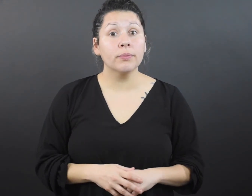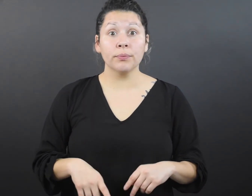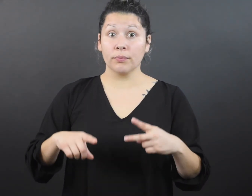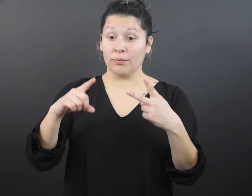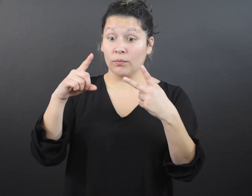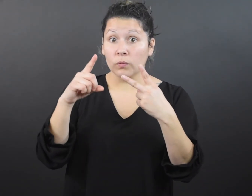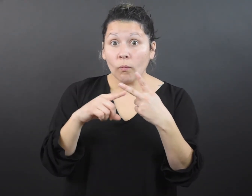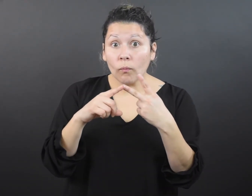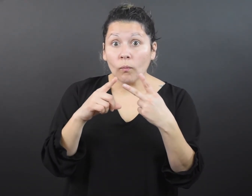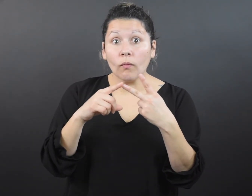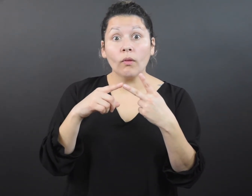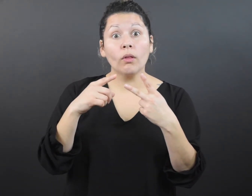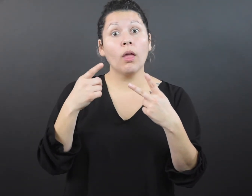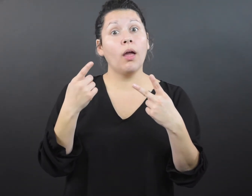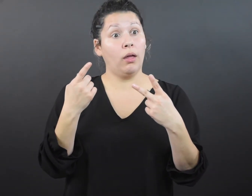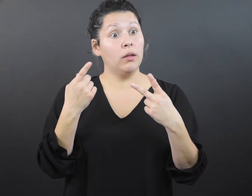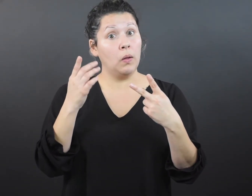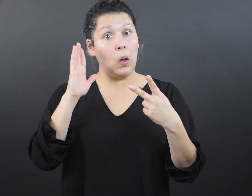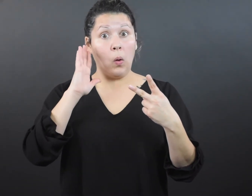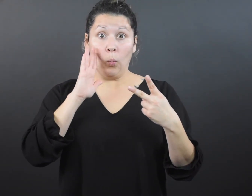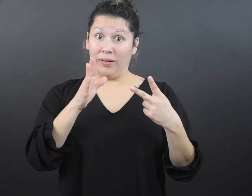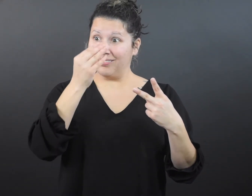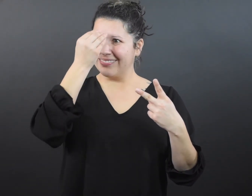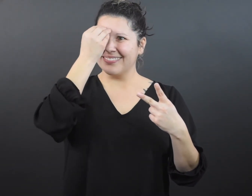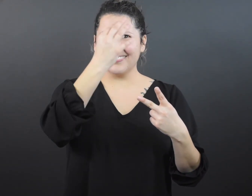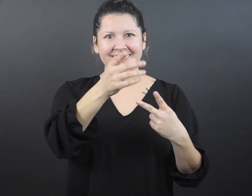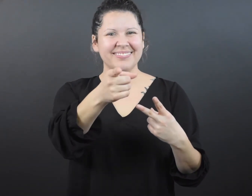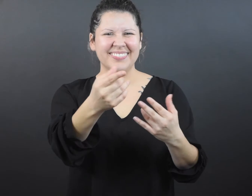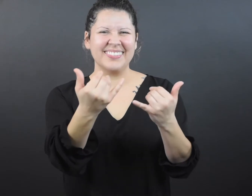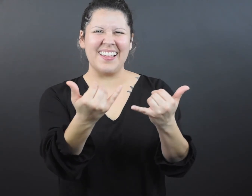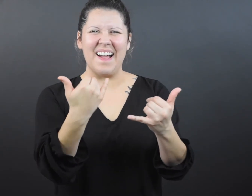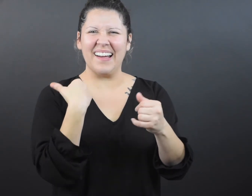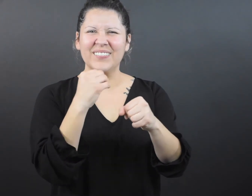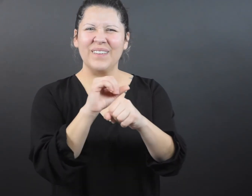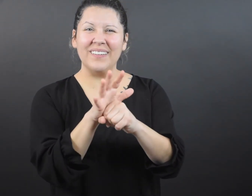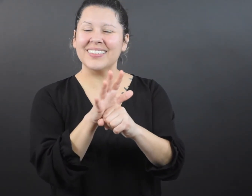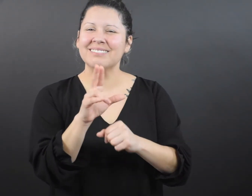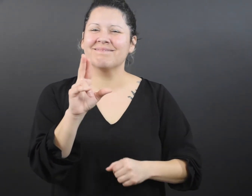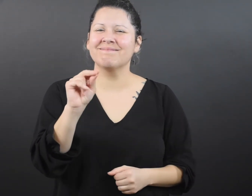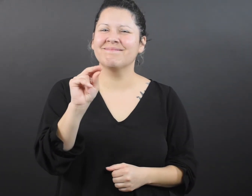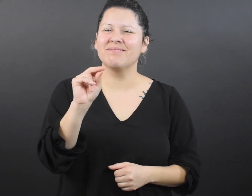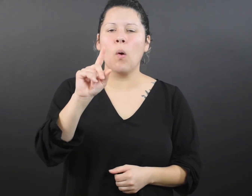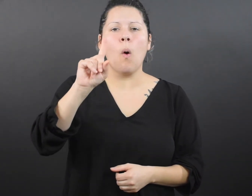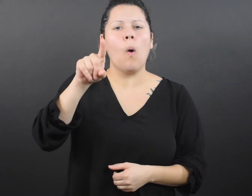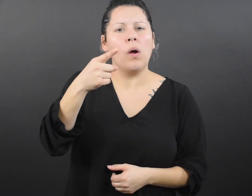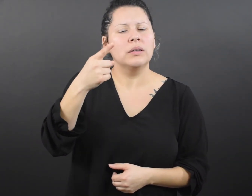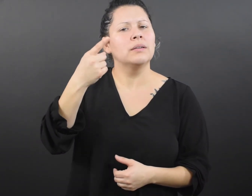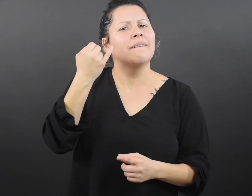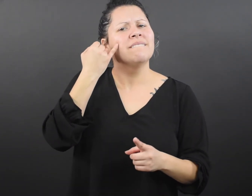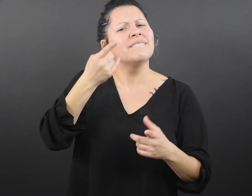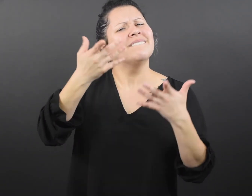● Cannot detect if you currently have COVID-19, only if you have had it in the past.